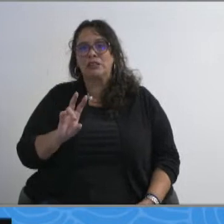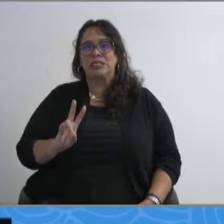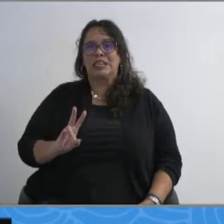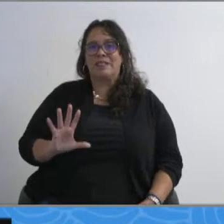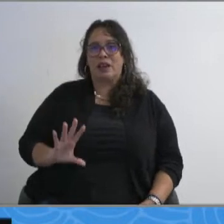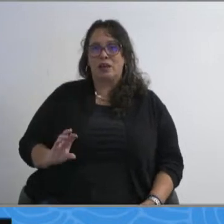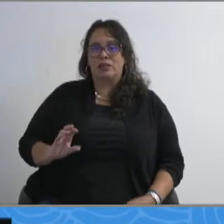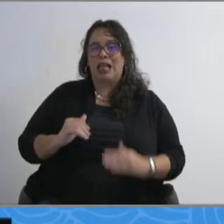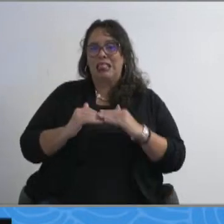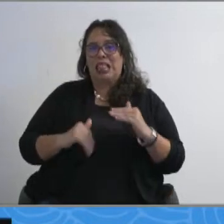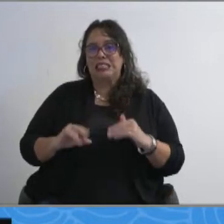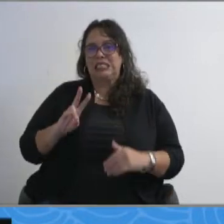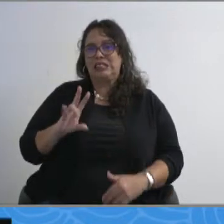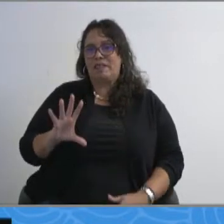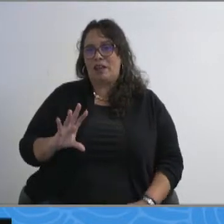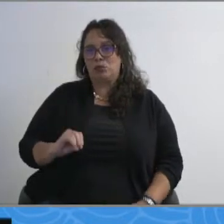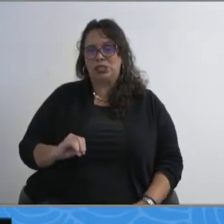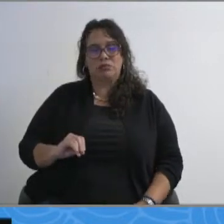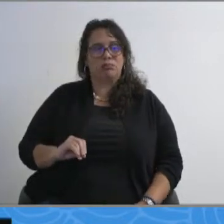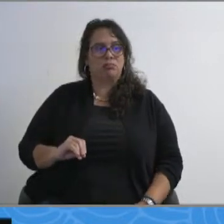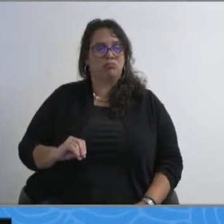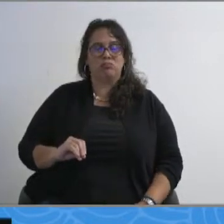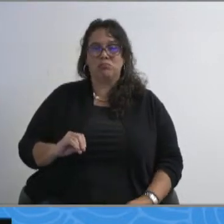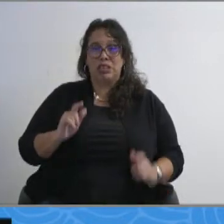And we see, not a big gap.